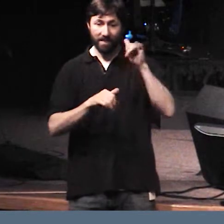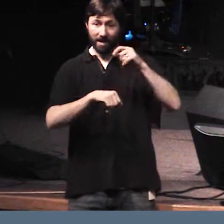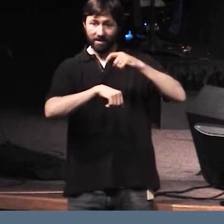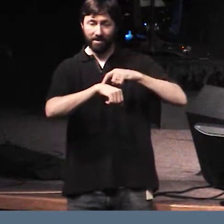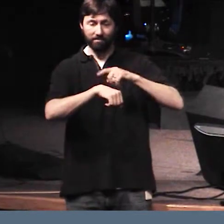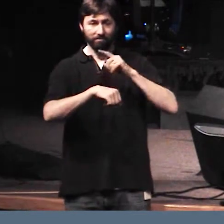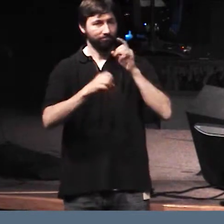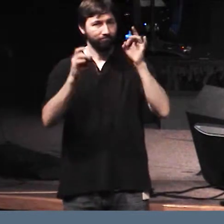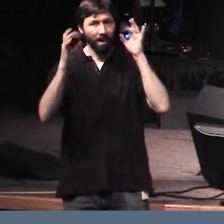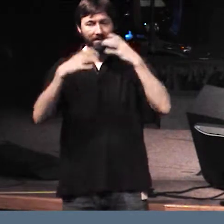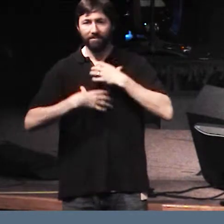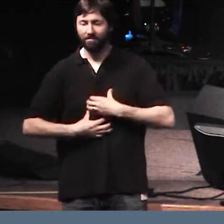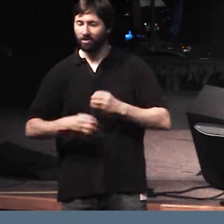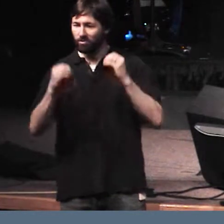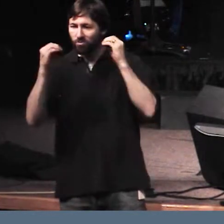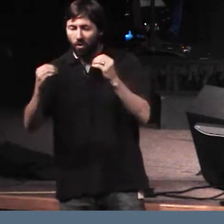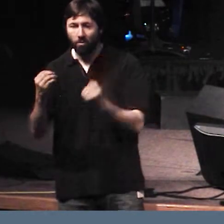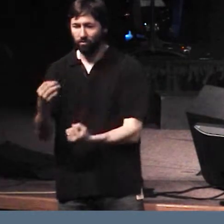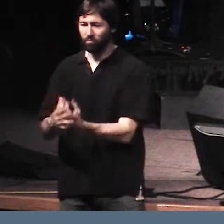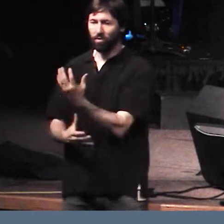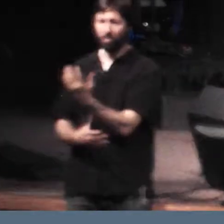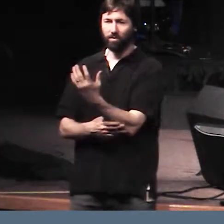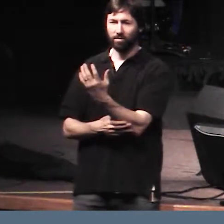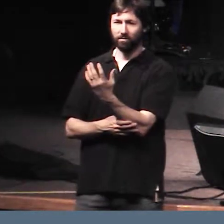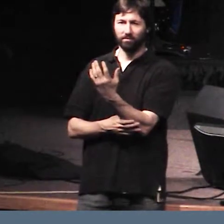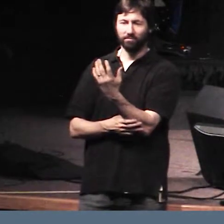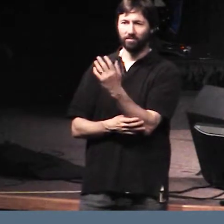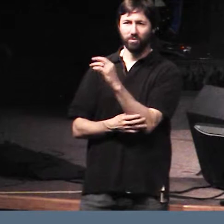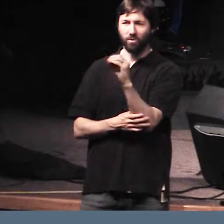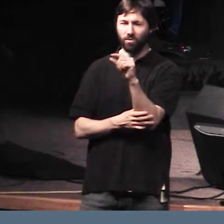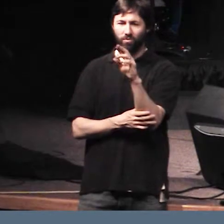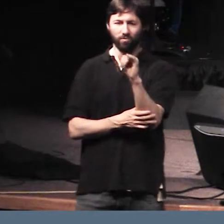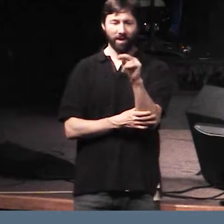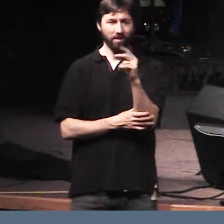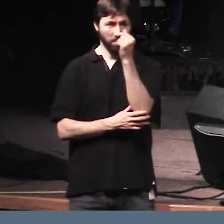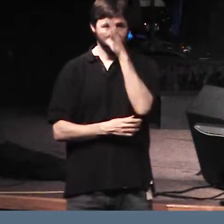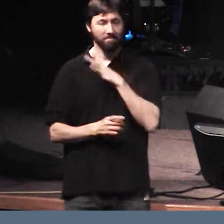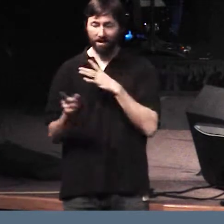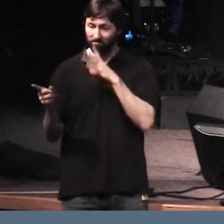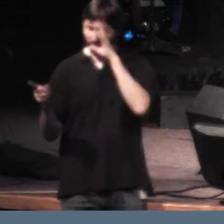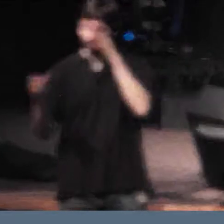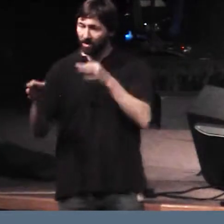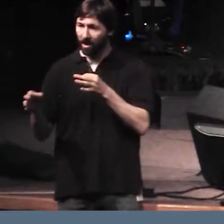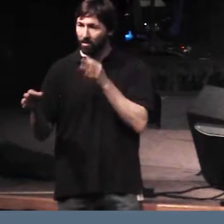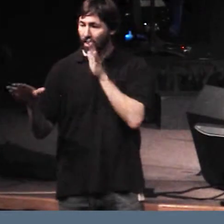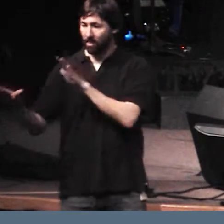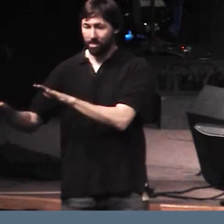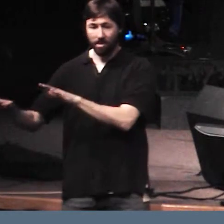famine there was no grain in the "house of bread" and so we had one man in our community that decided he was going to leave our community